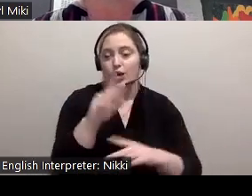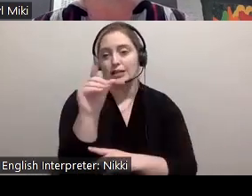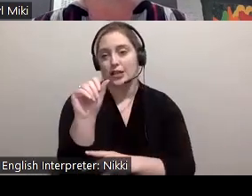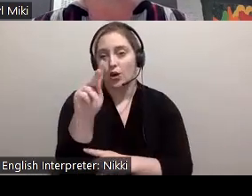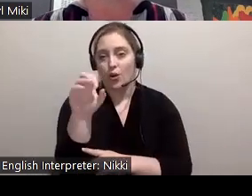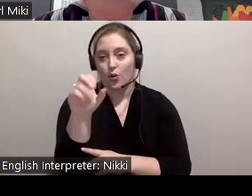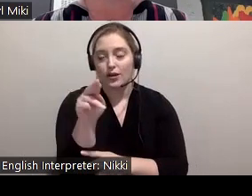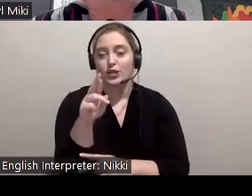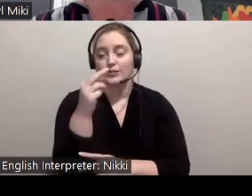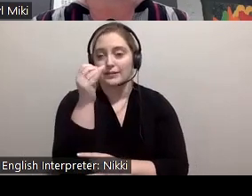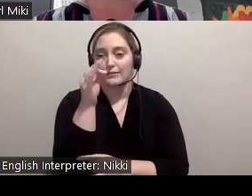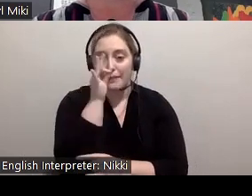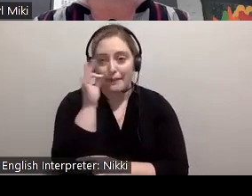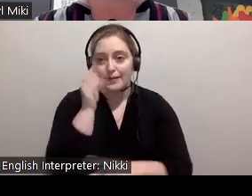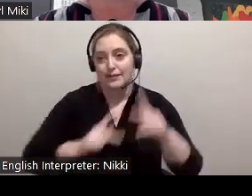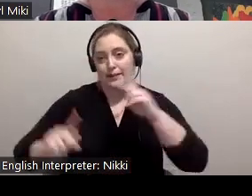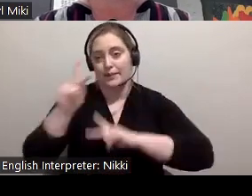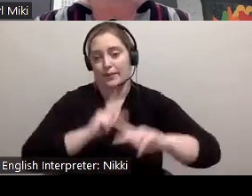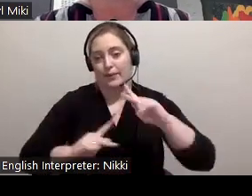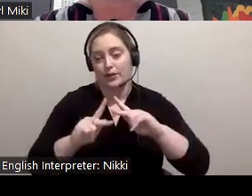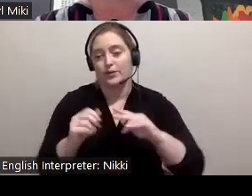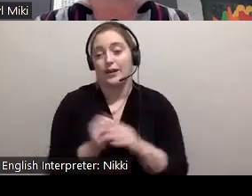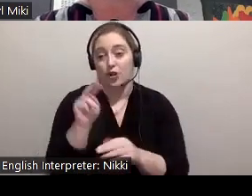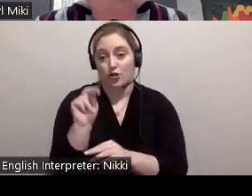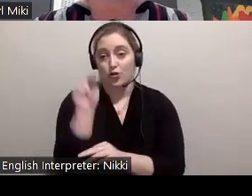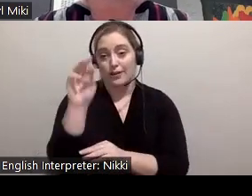Red River Métis. We acknowledge that Northern Manitoba includes